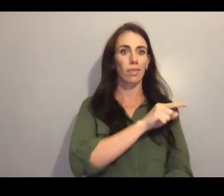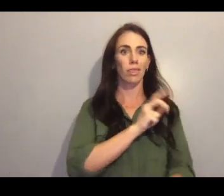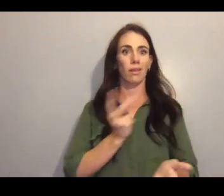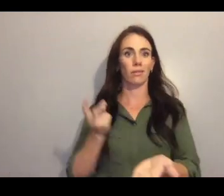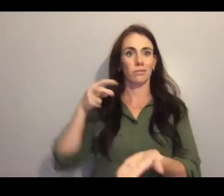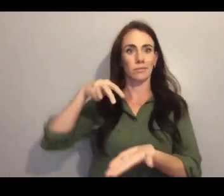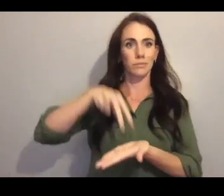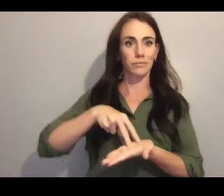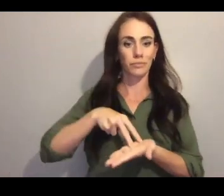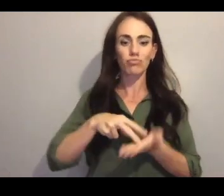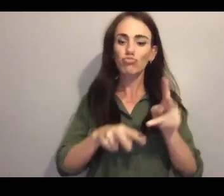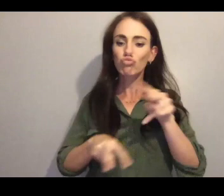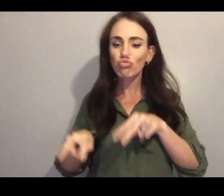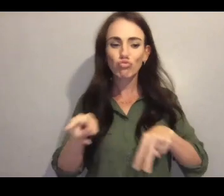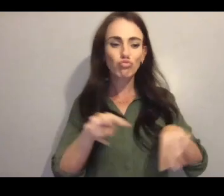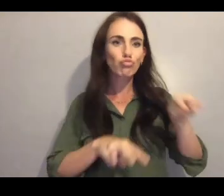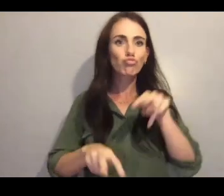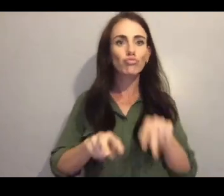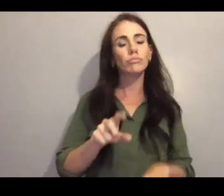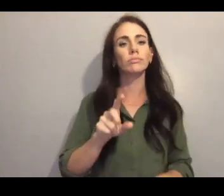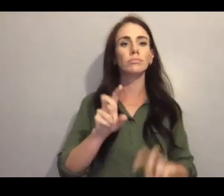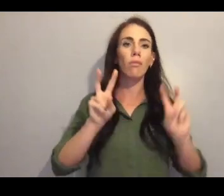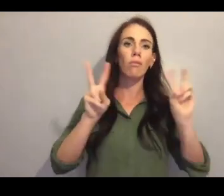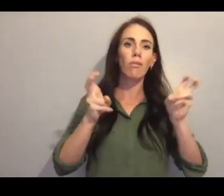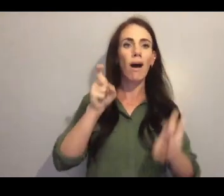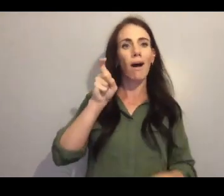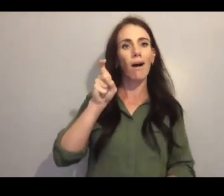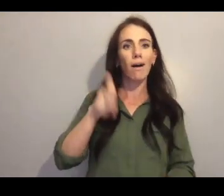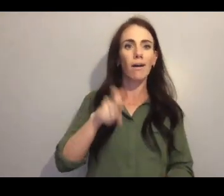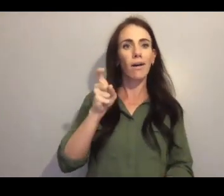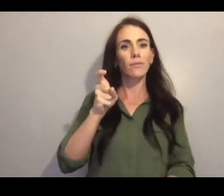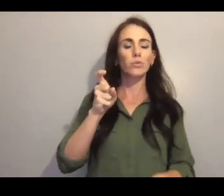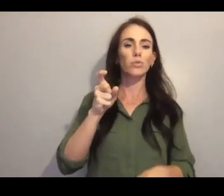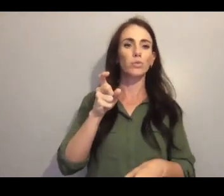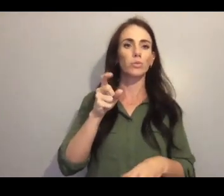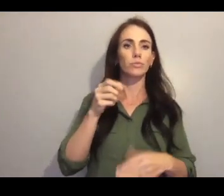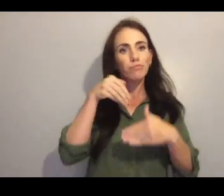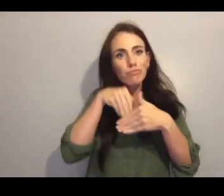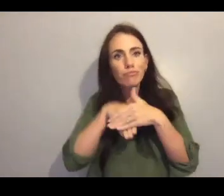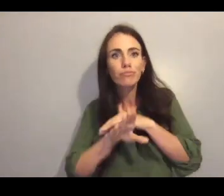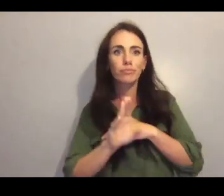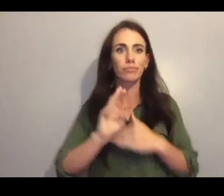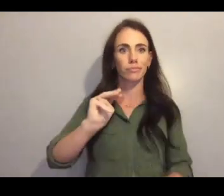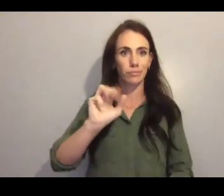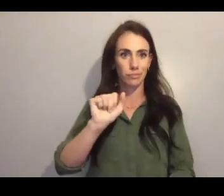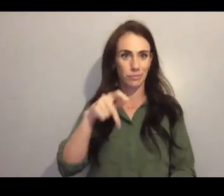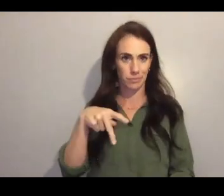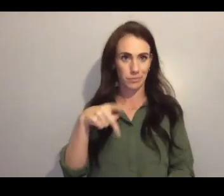the ground and then he actually stands in the map and looks around it like that's how the map works and he even says "I have to go